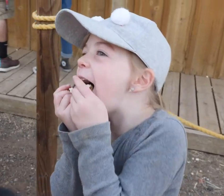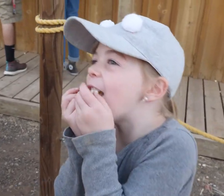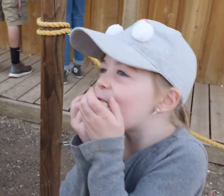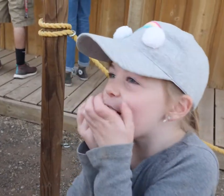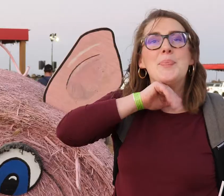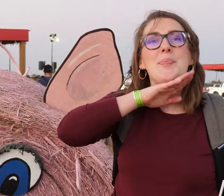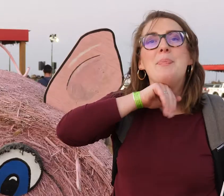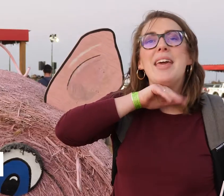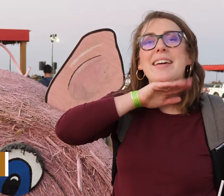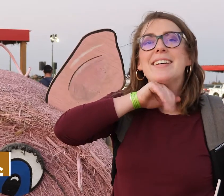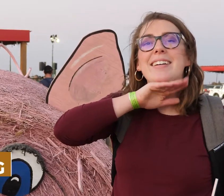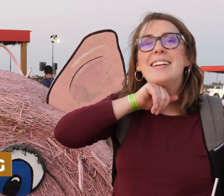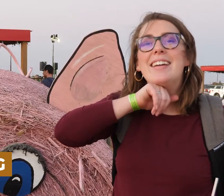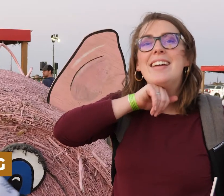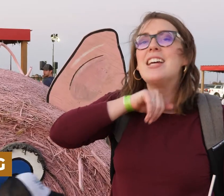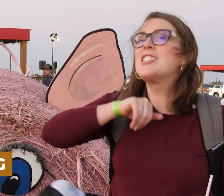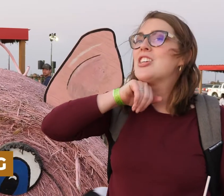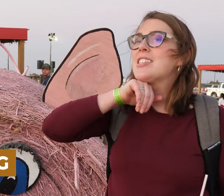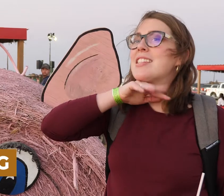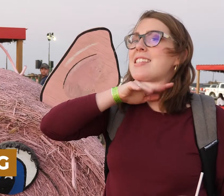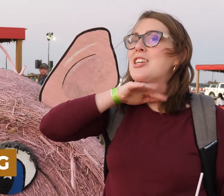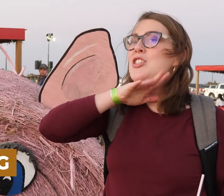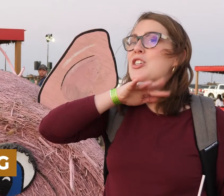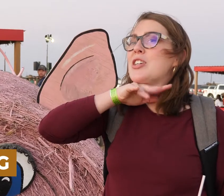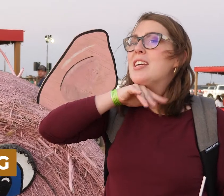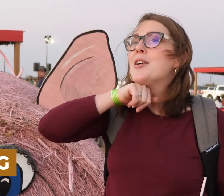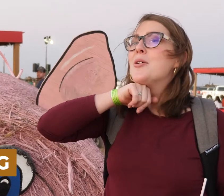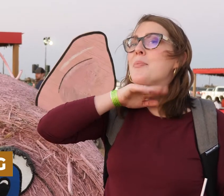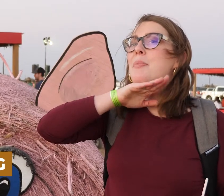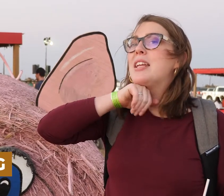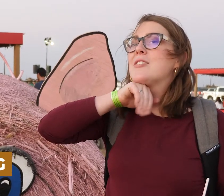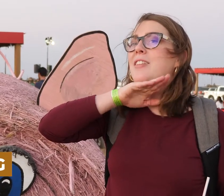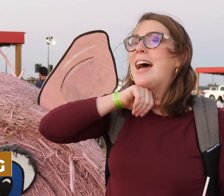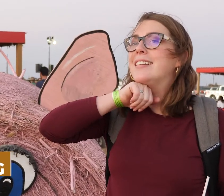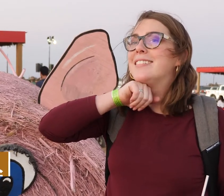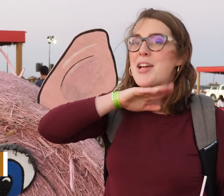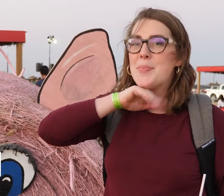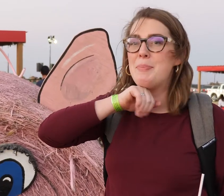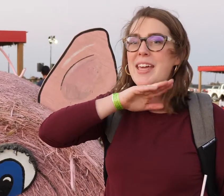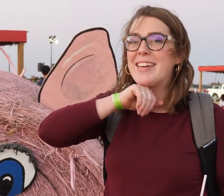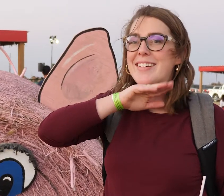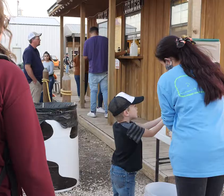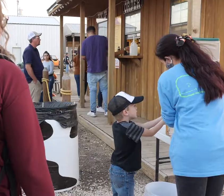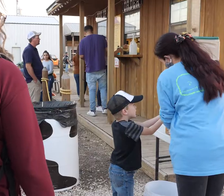PIG It's just like the sign dirty but it's flat. PIG